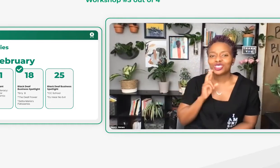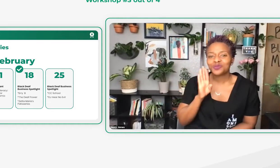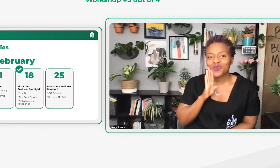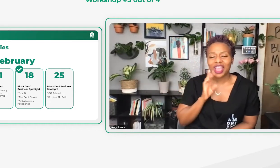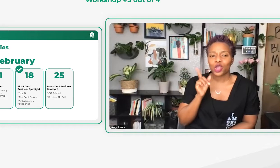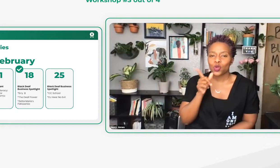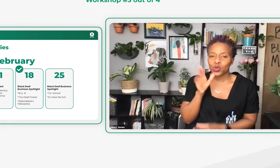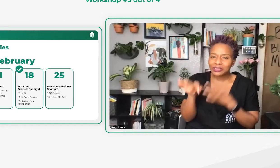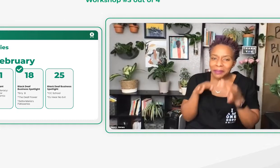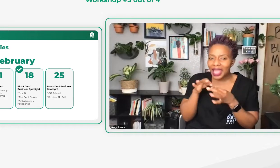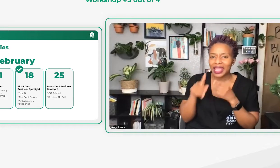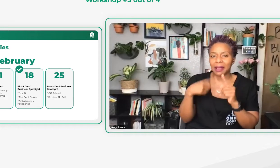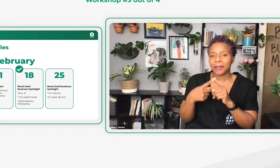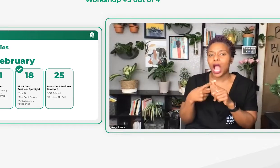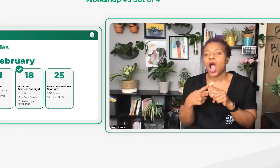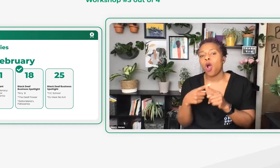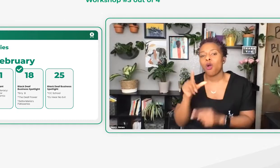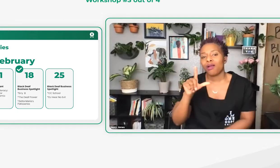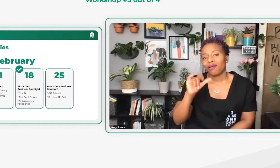Last week we had Richie Bryant who explained